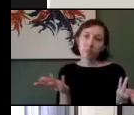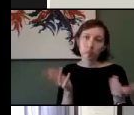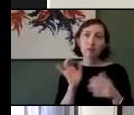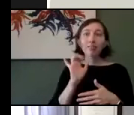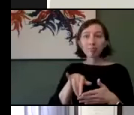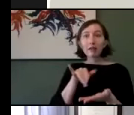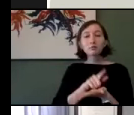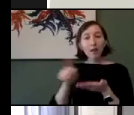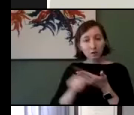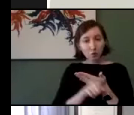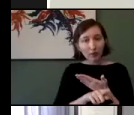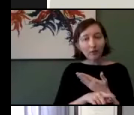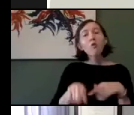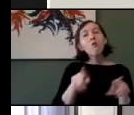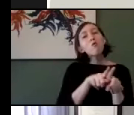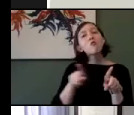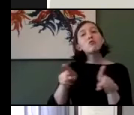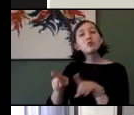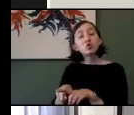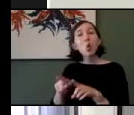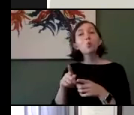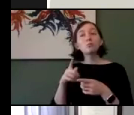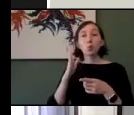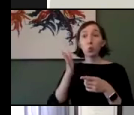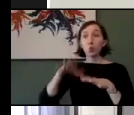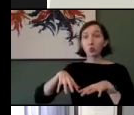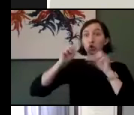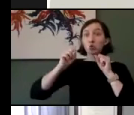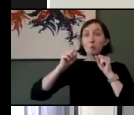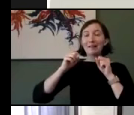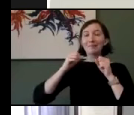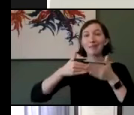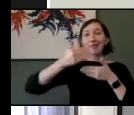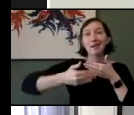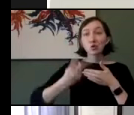We'll resume in the new year in January